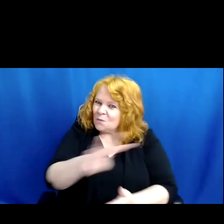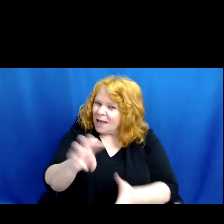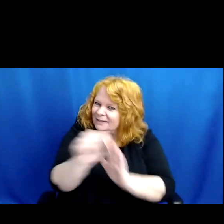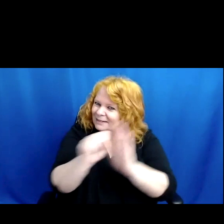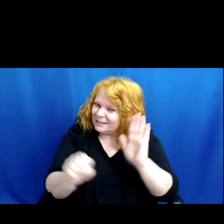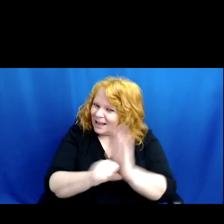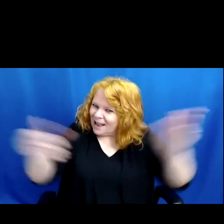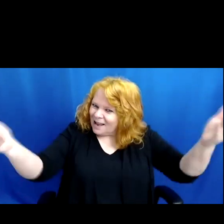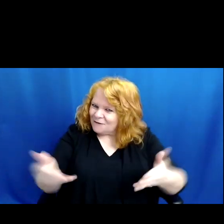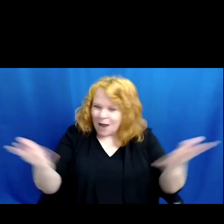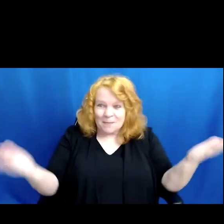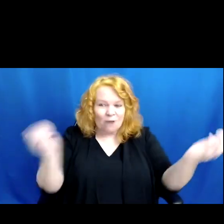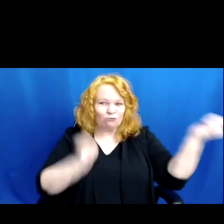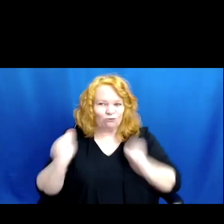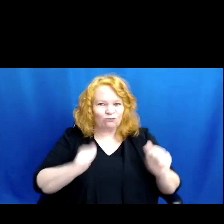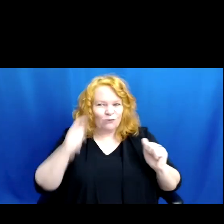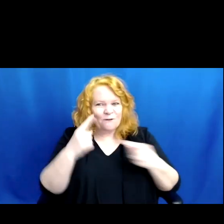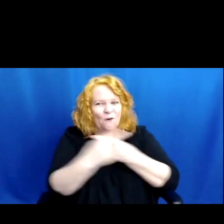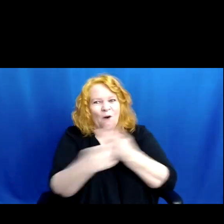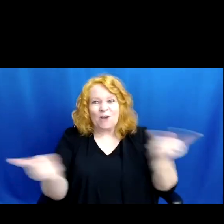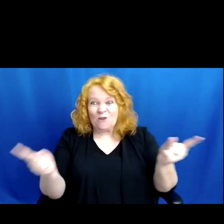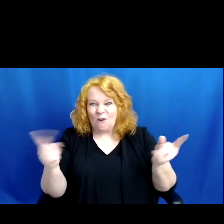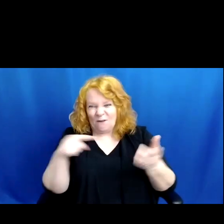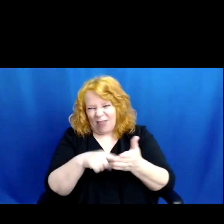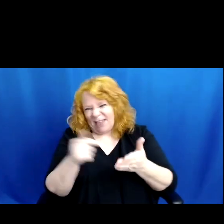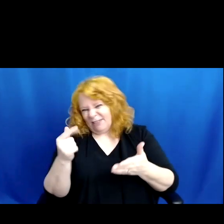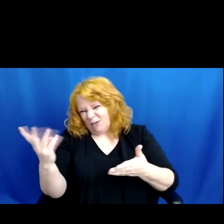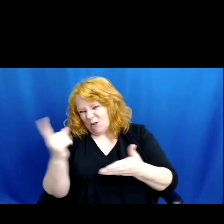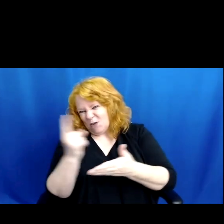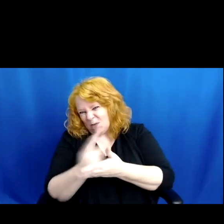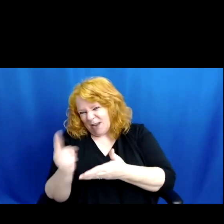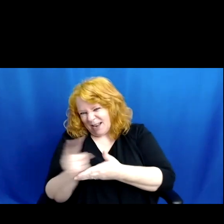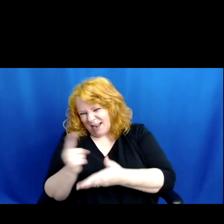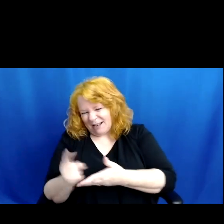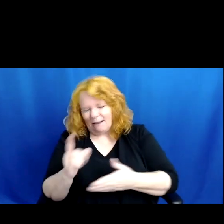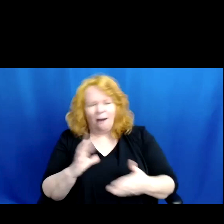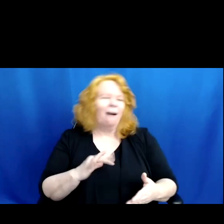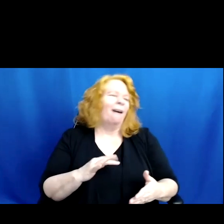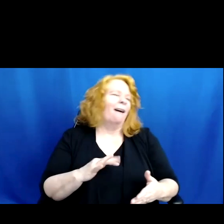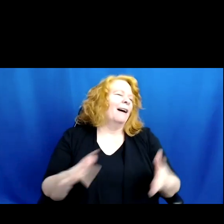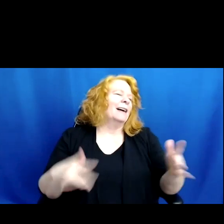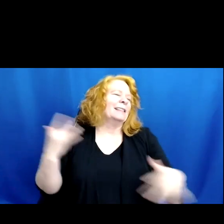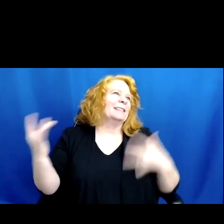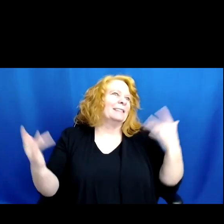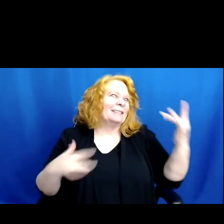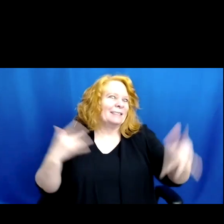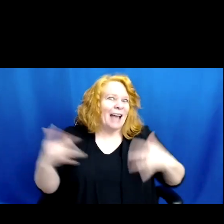your story teller for the next few weeks ahead. I am so very excited to meet you all.